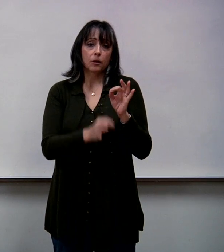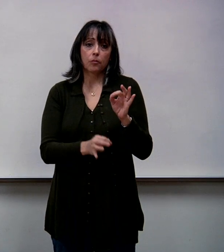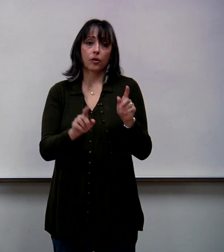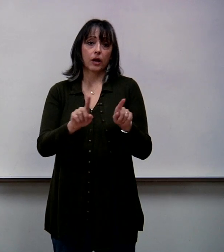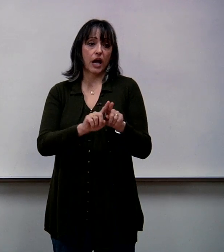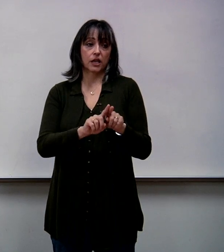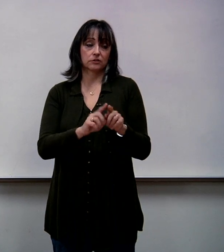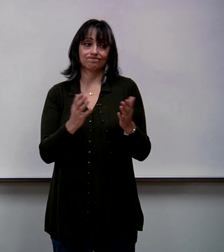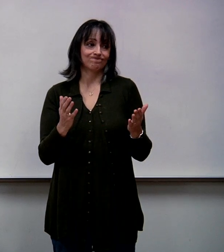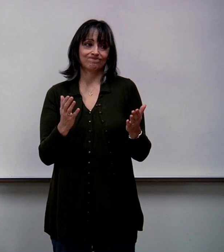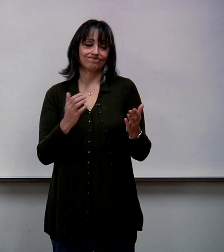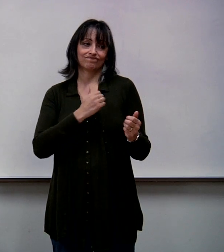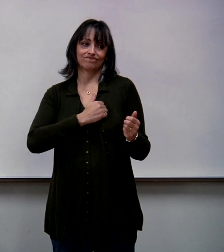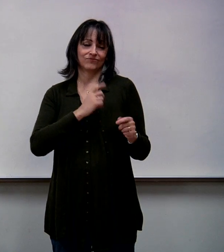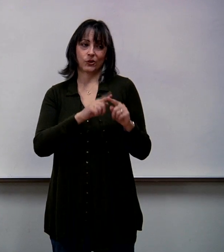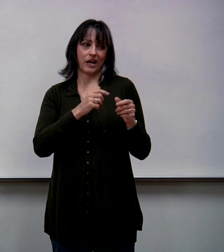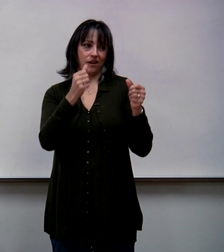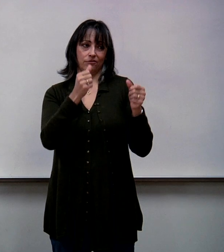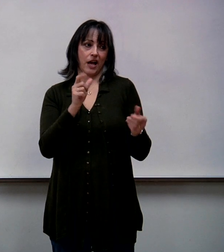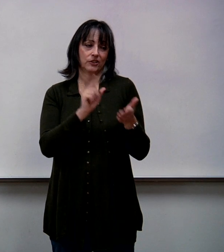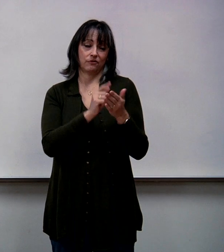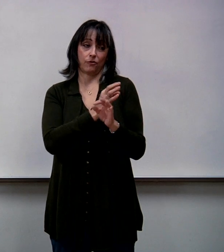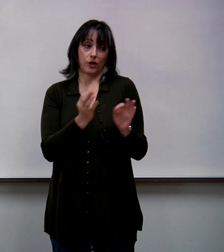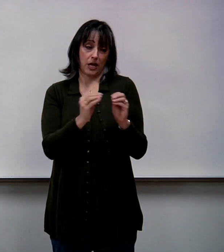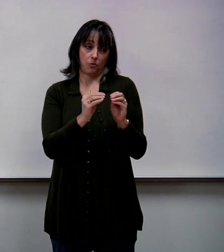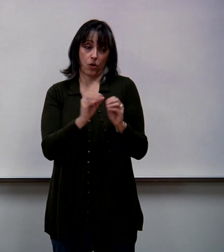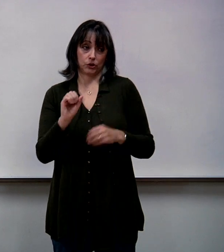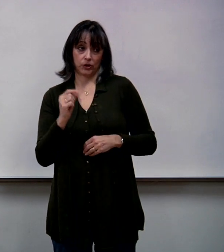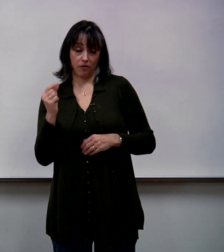no longer being allowed have fliers out for you for free. So Student Government can say